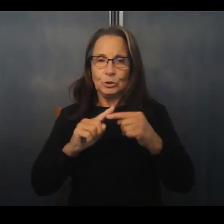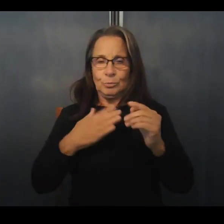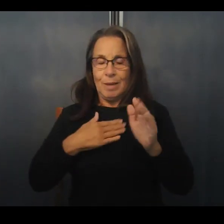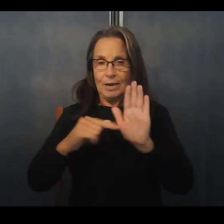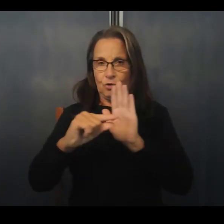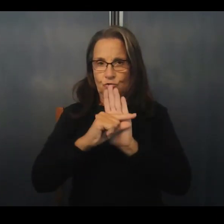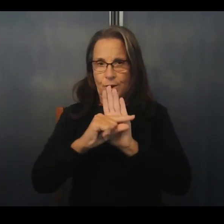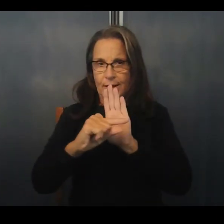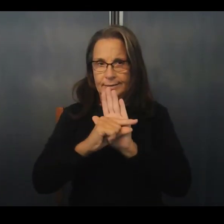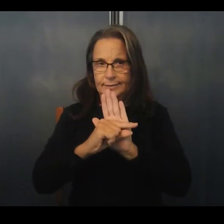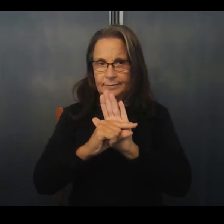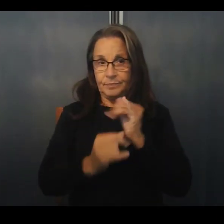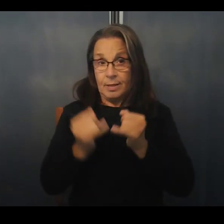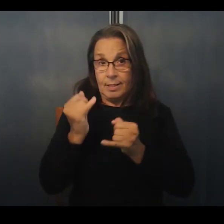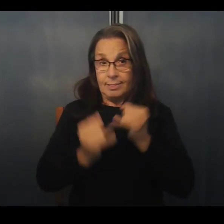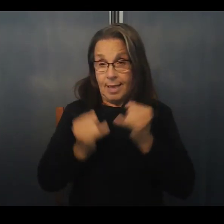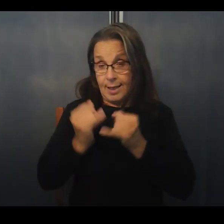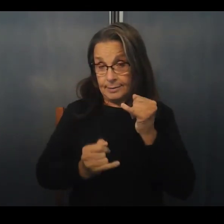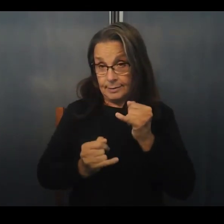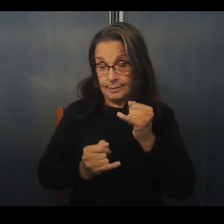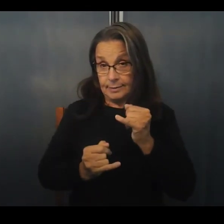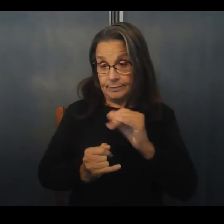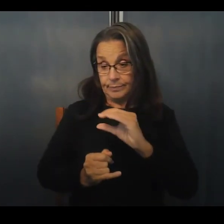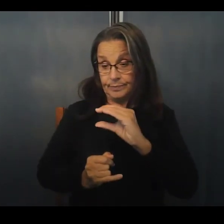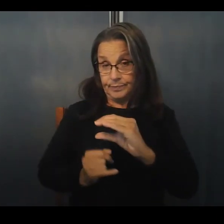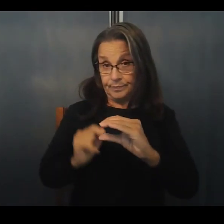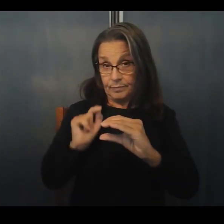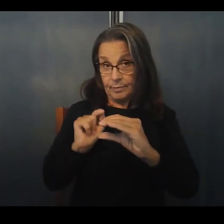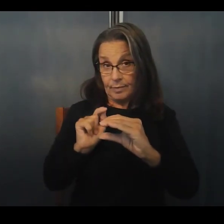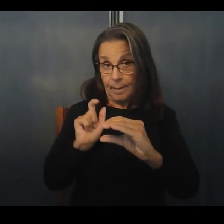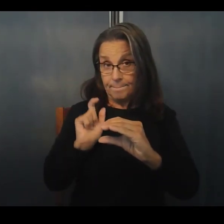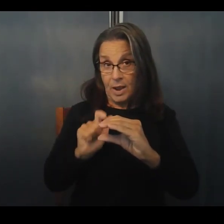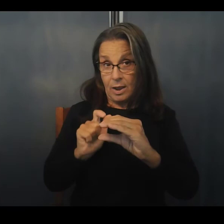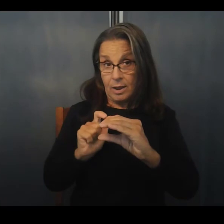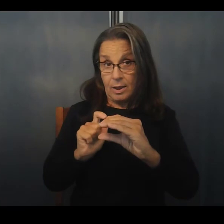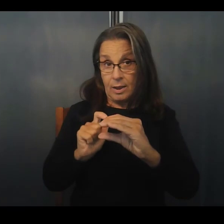the last thing we're going to look at is what a graded discussion board looks like because